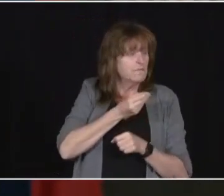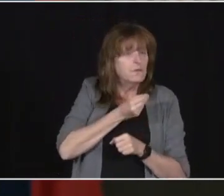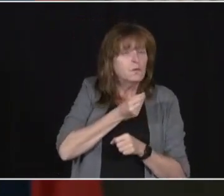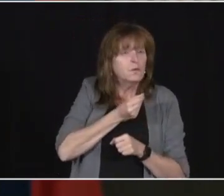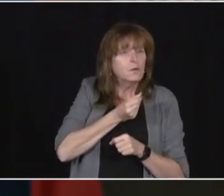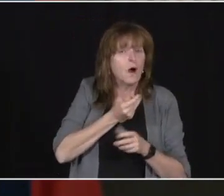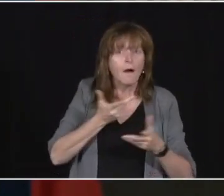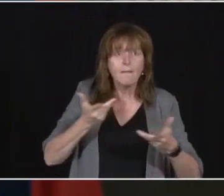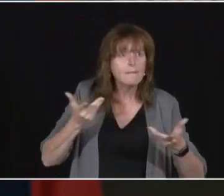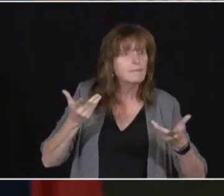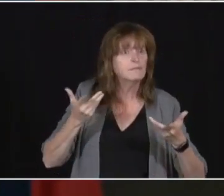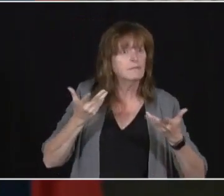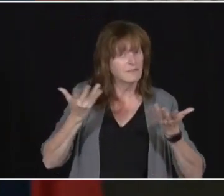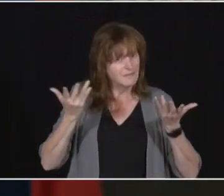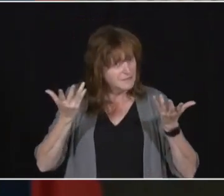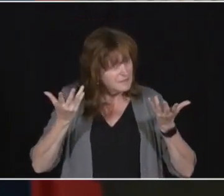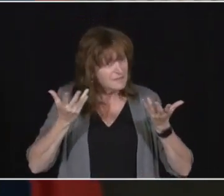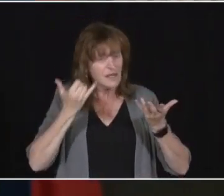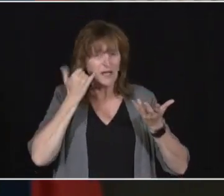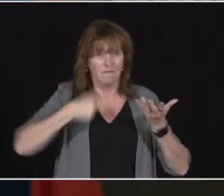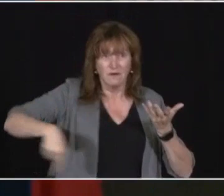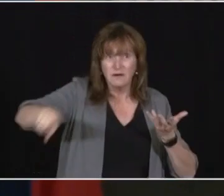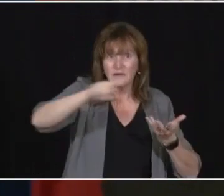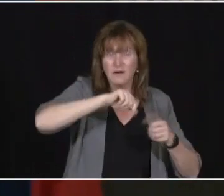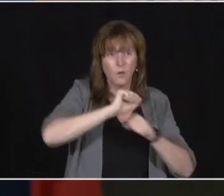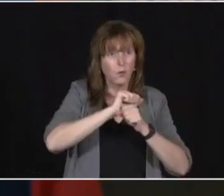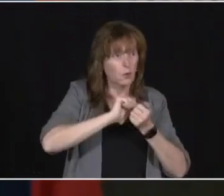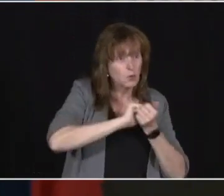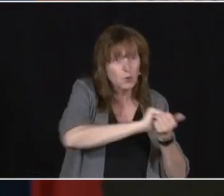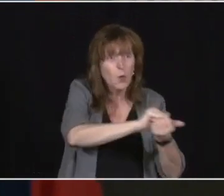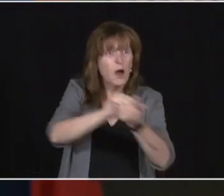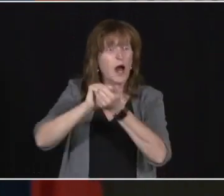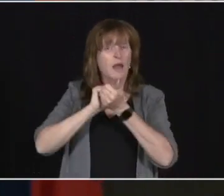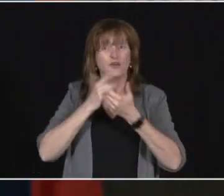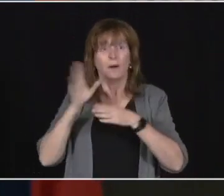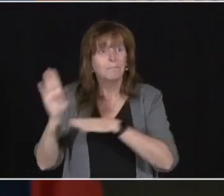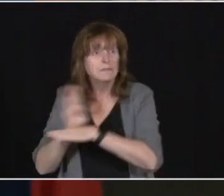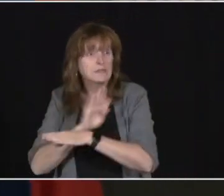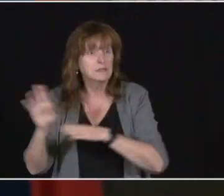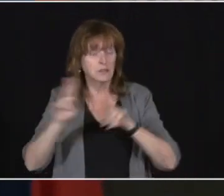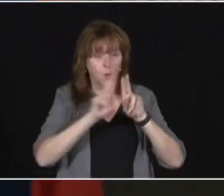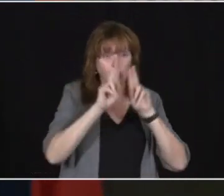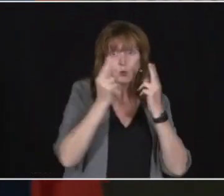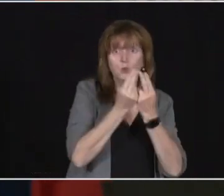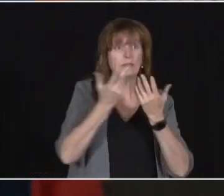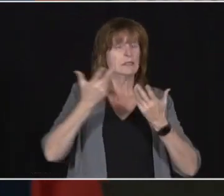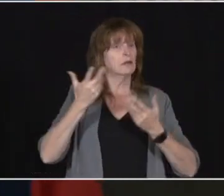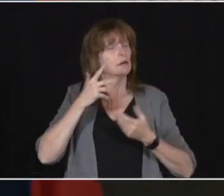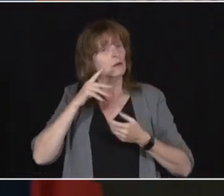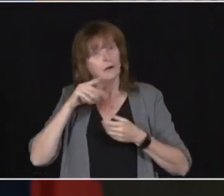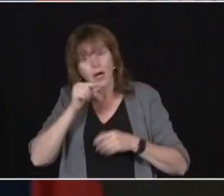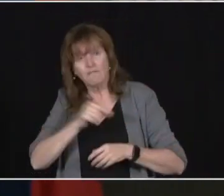The point here is simple. We all work well when we work together. Business, labor, and government.